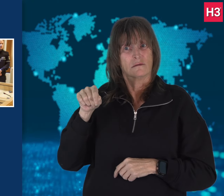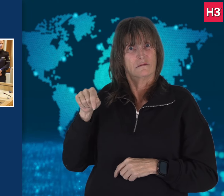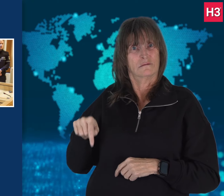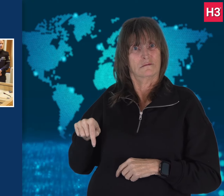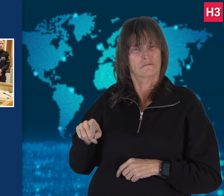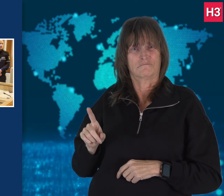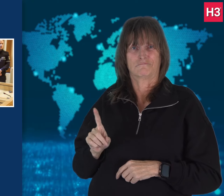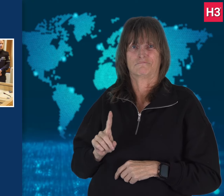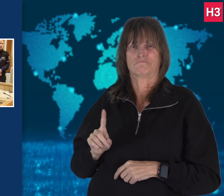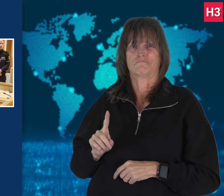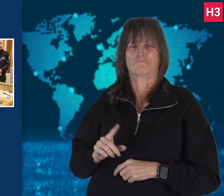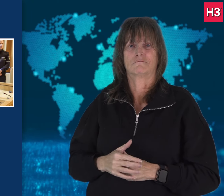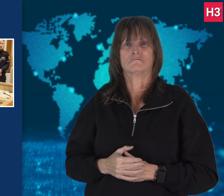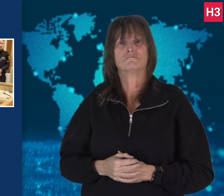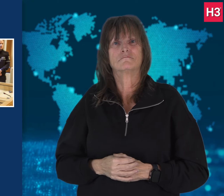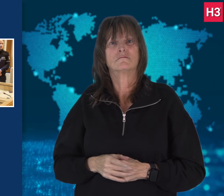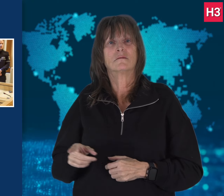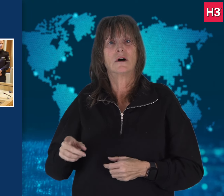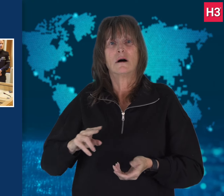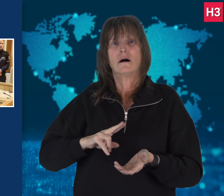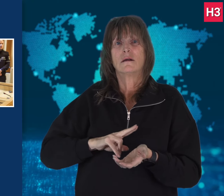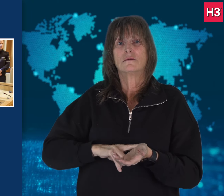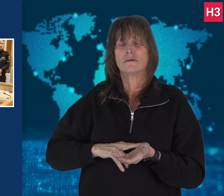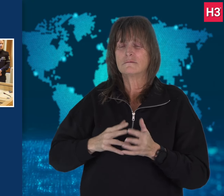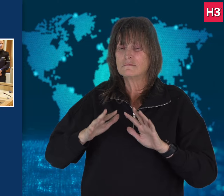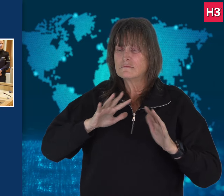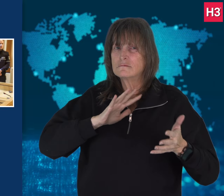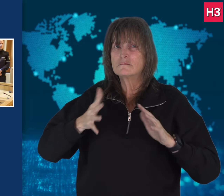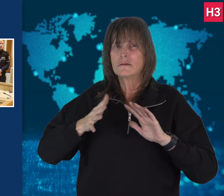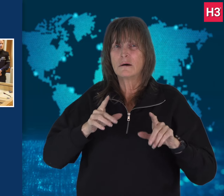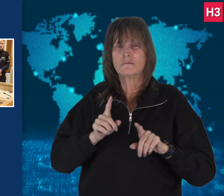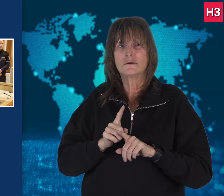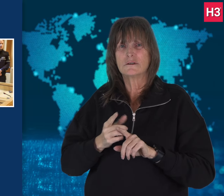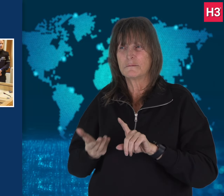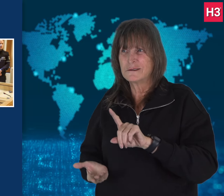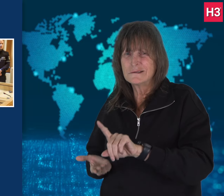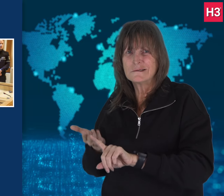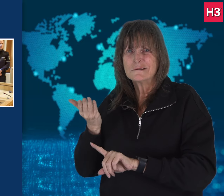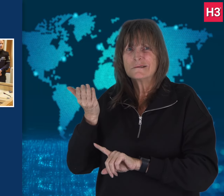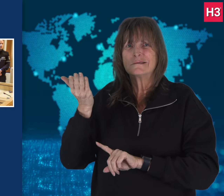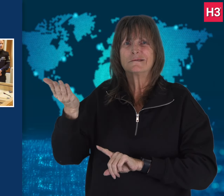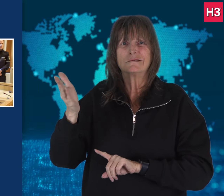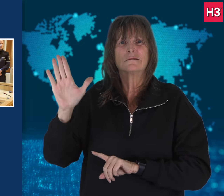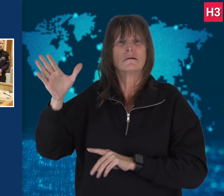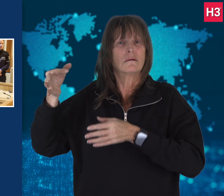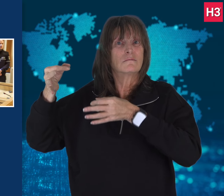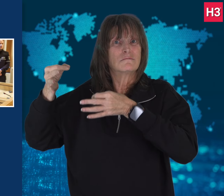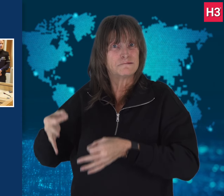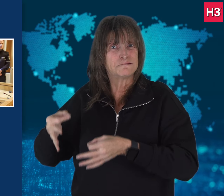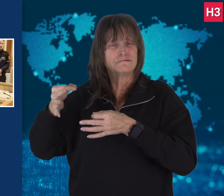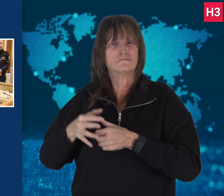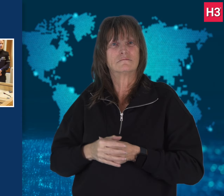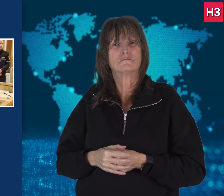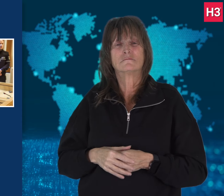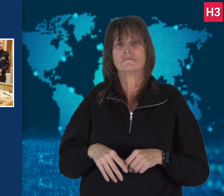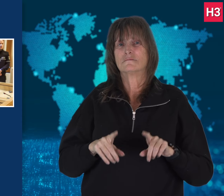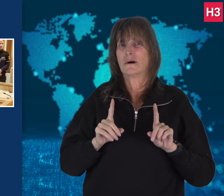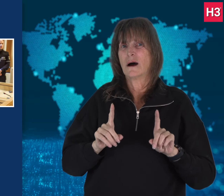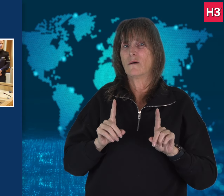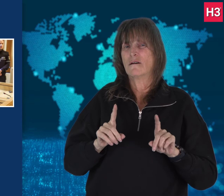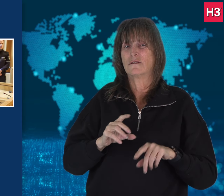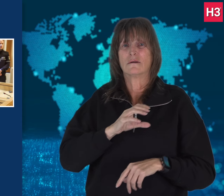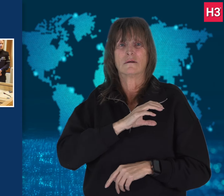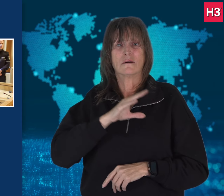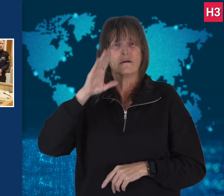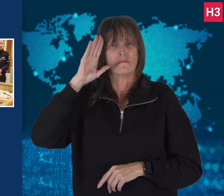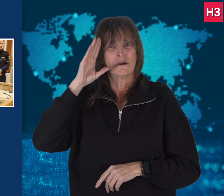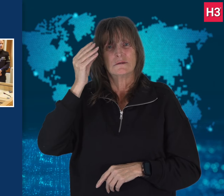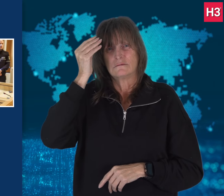appeal the ruling. However, police believe there may be more victims.